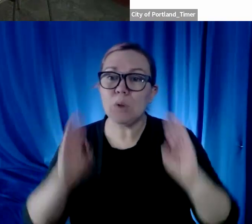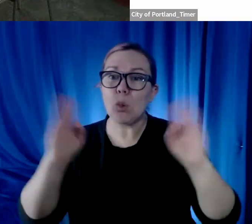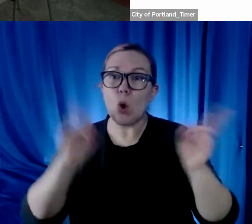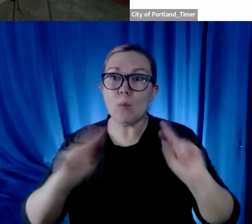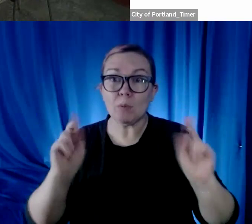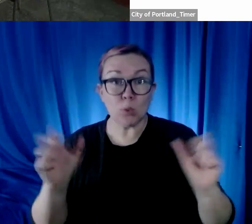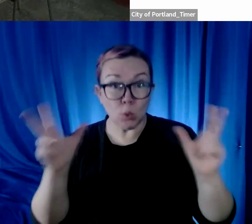Yes.